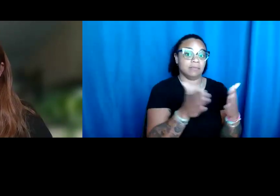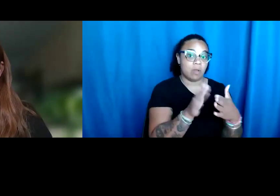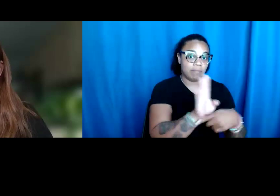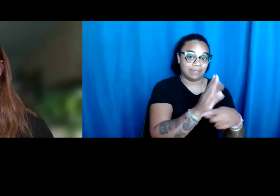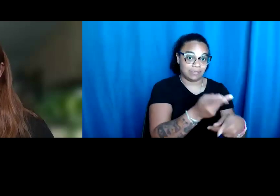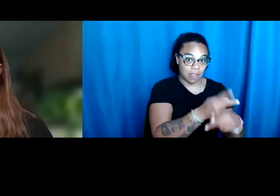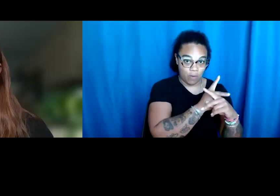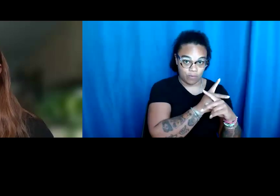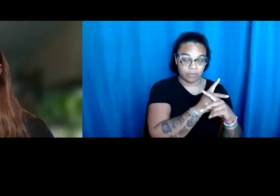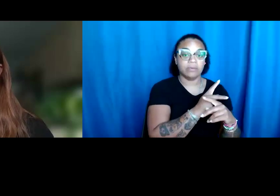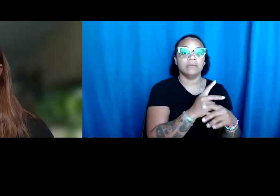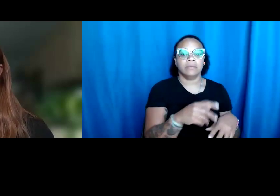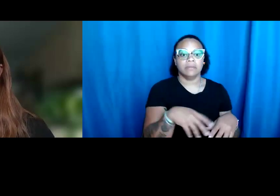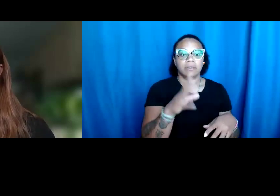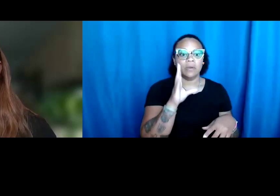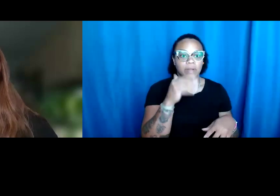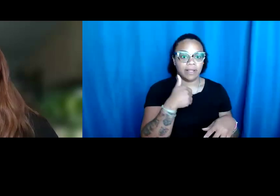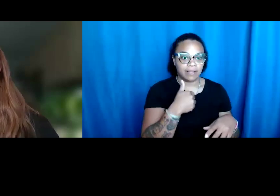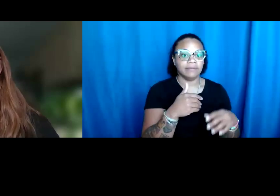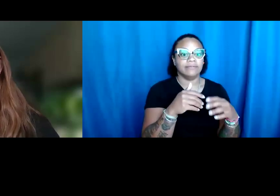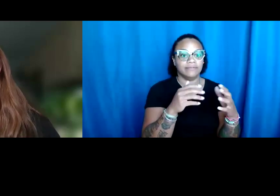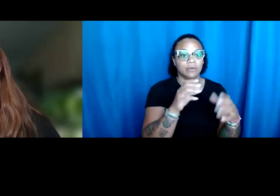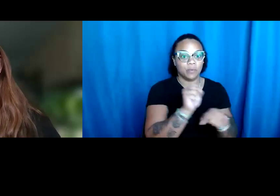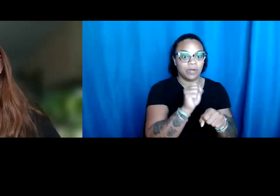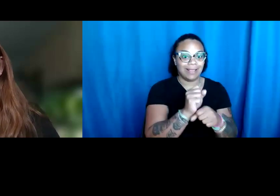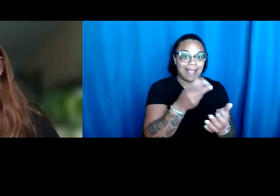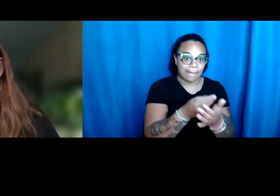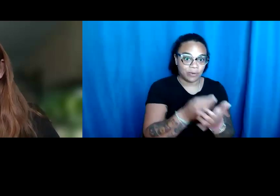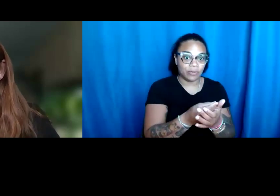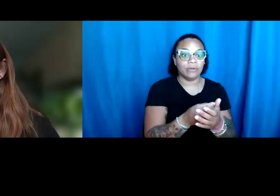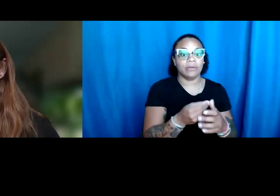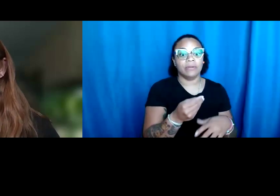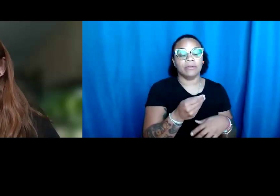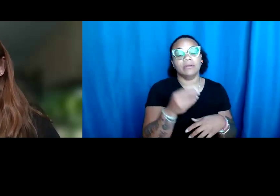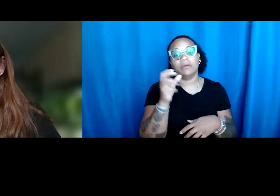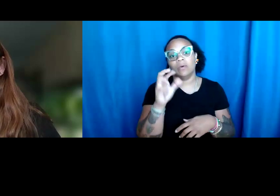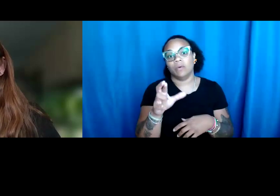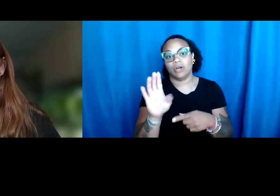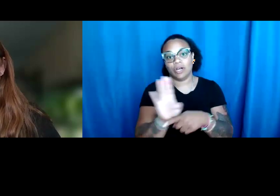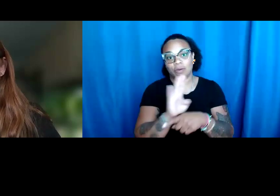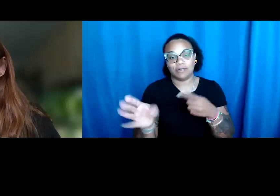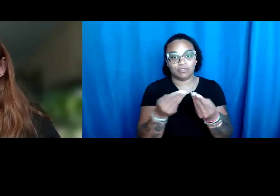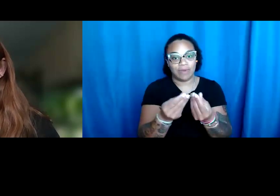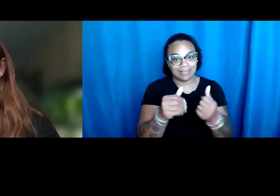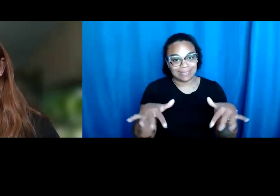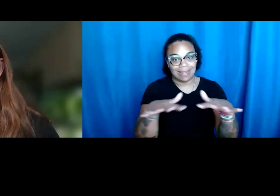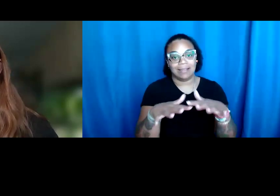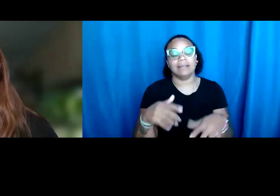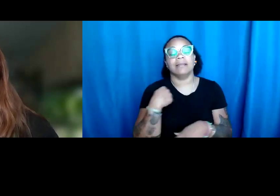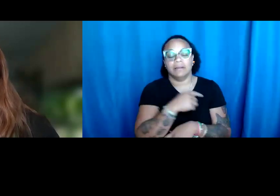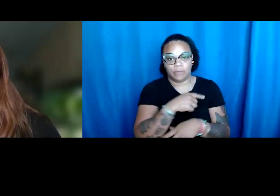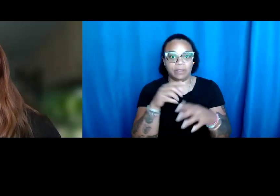So we do permanent working capital or commercial real estate, and we often can pair that if